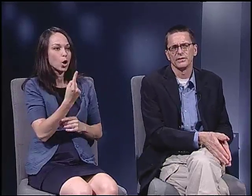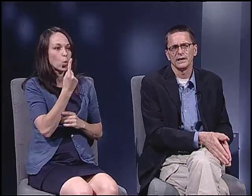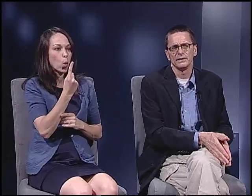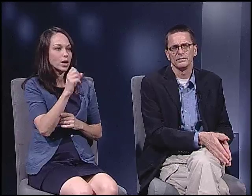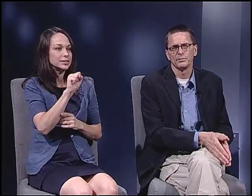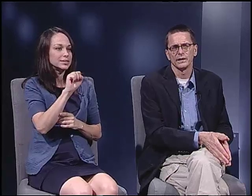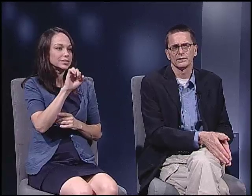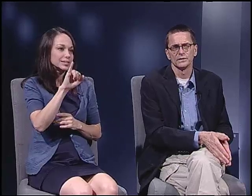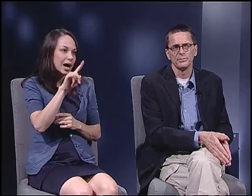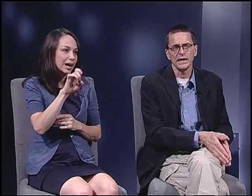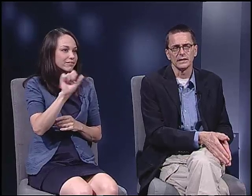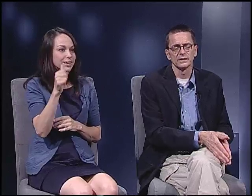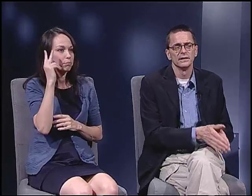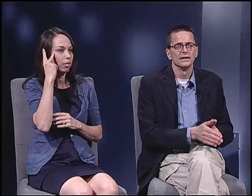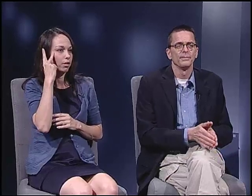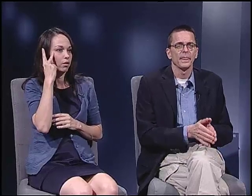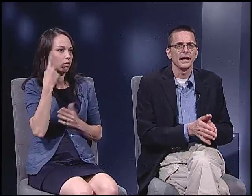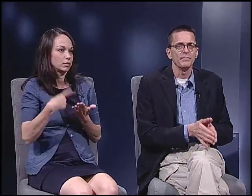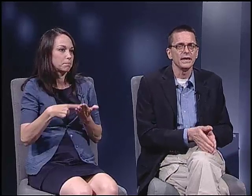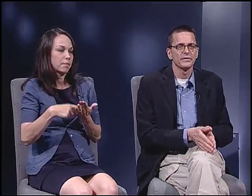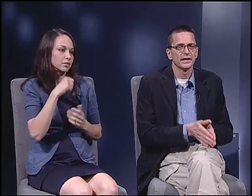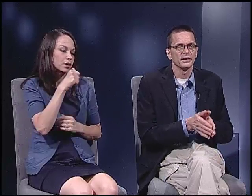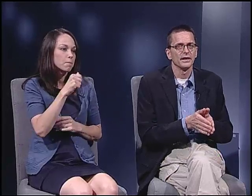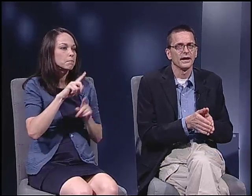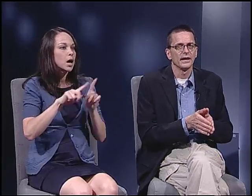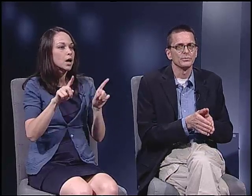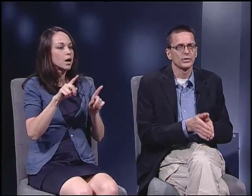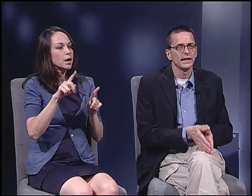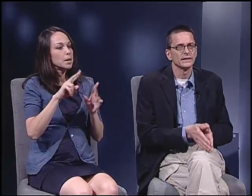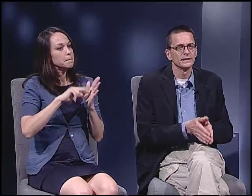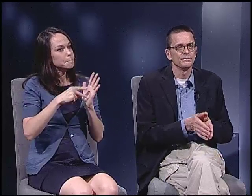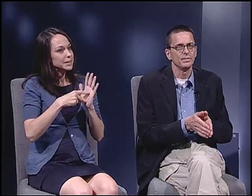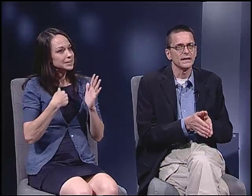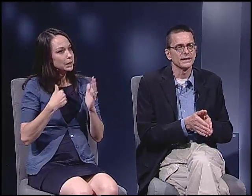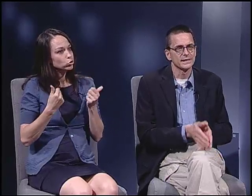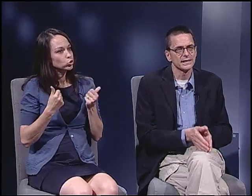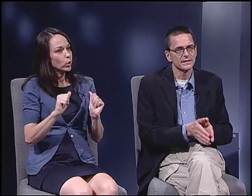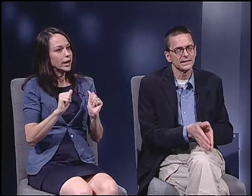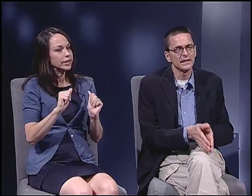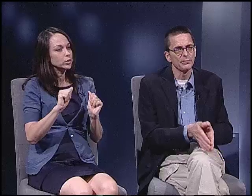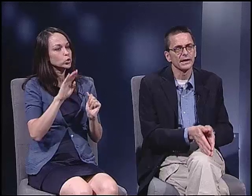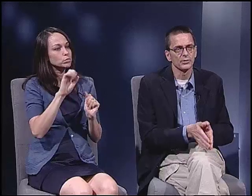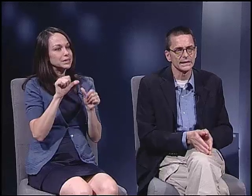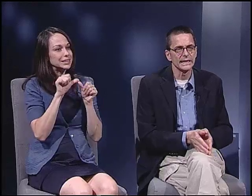of any political debate. It means that I'm trying to be consistent in my critique